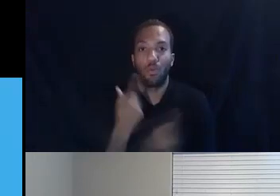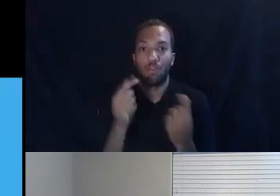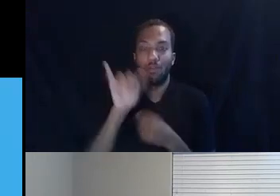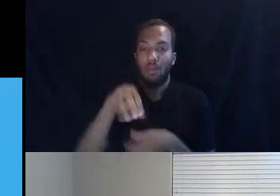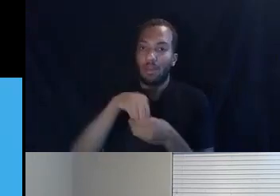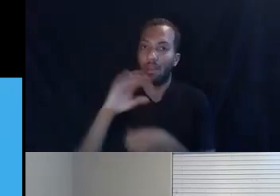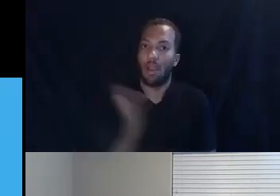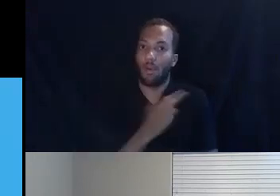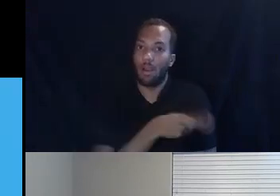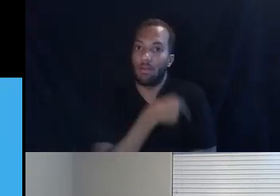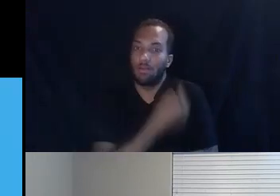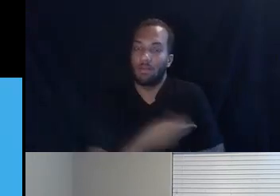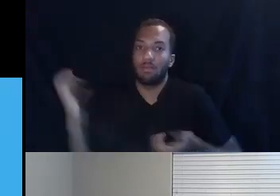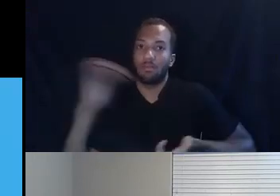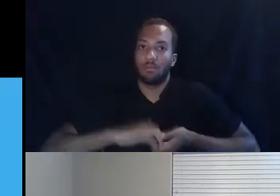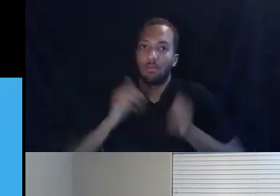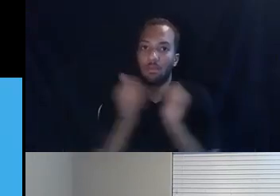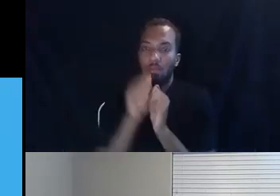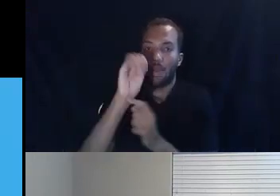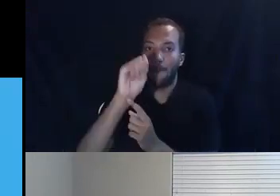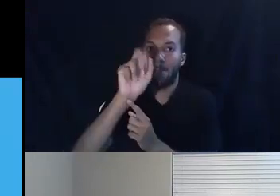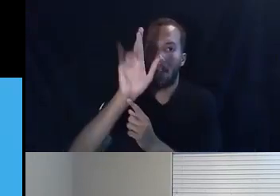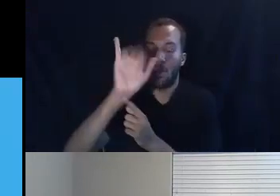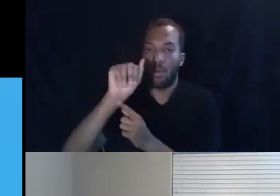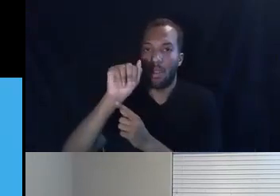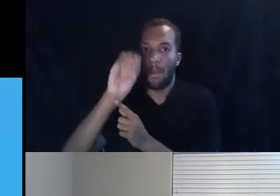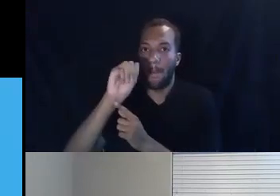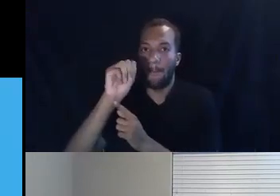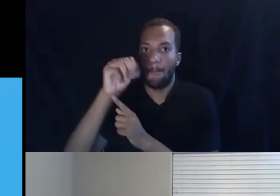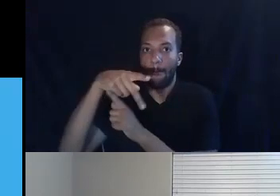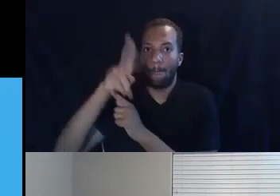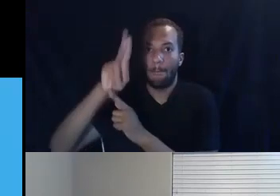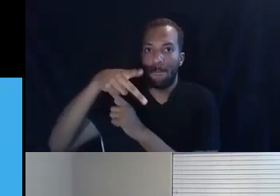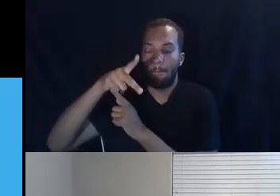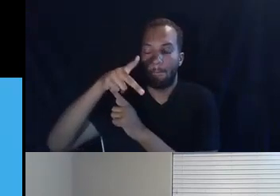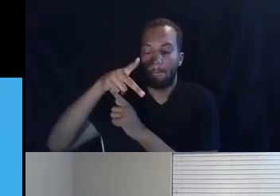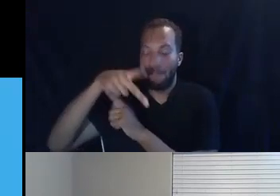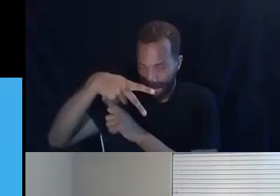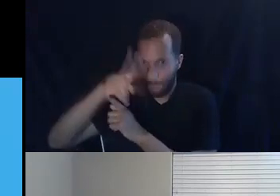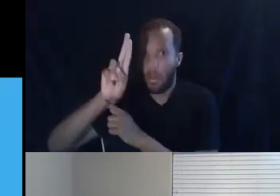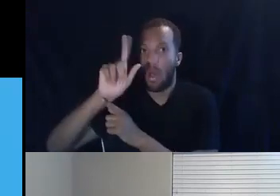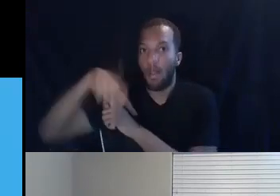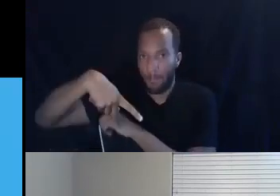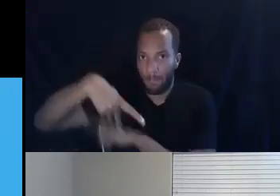with Mary and Polk Health departments. Our most visible benefit to the community as we're kind of talking about investments